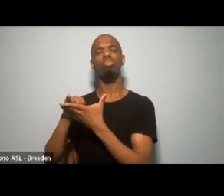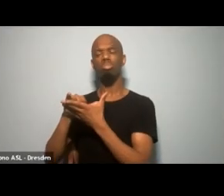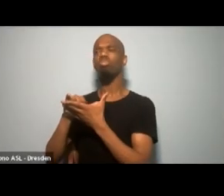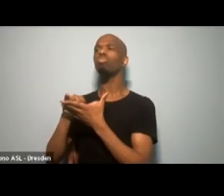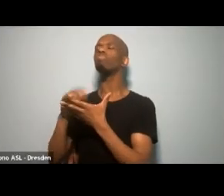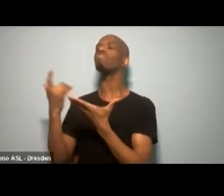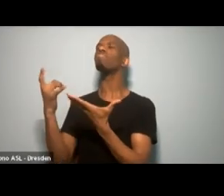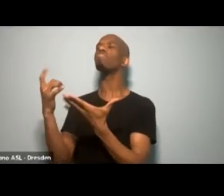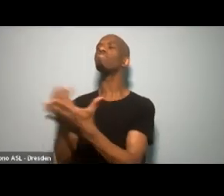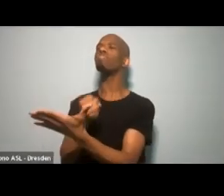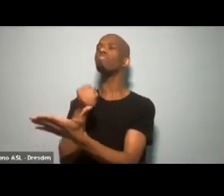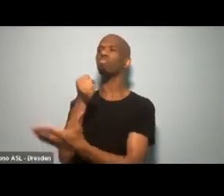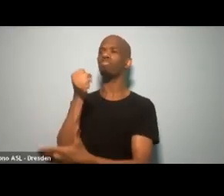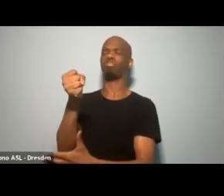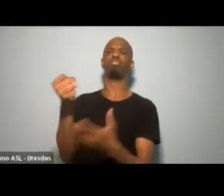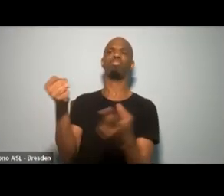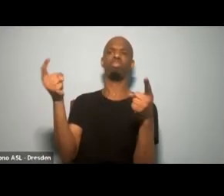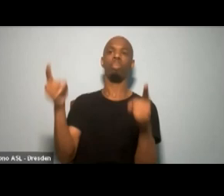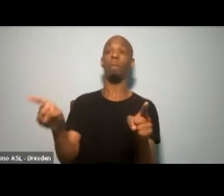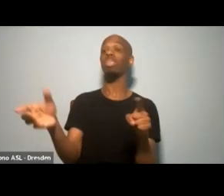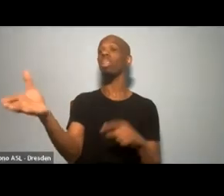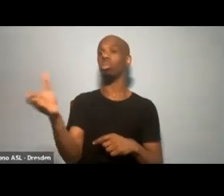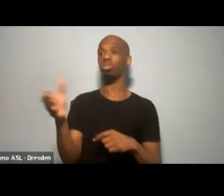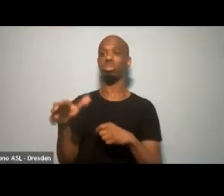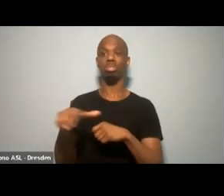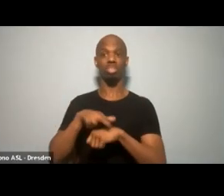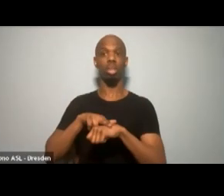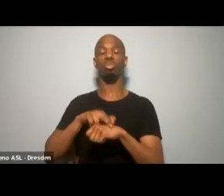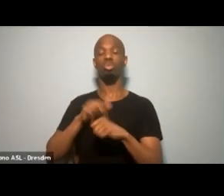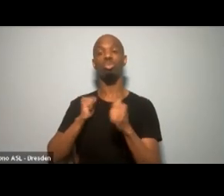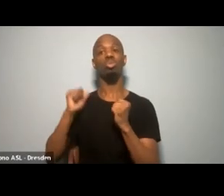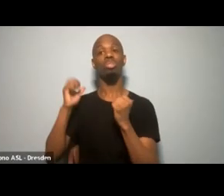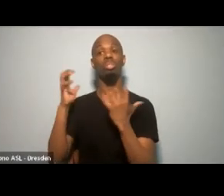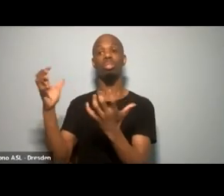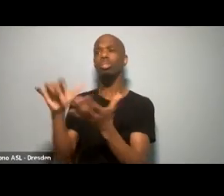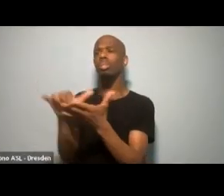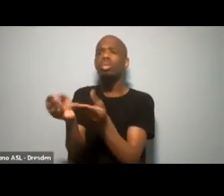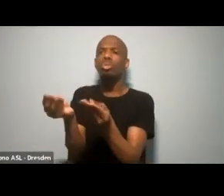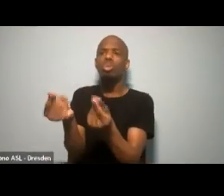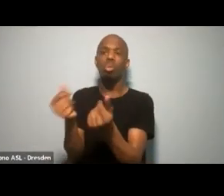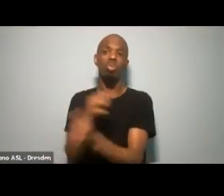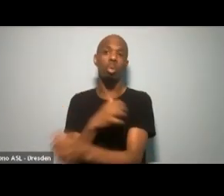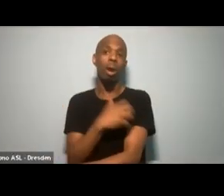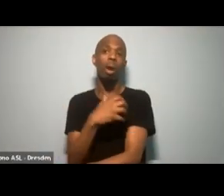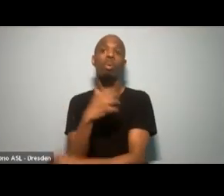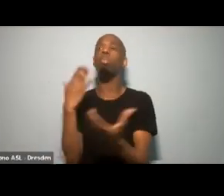is a soft power that helps to project Nigeria as a destination of choice